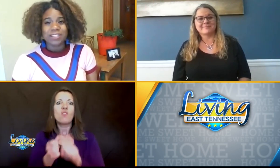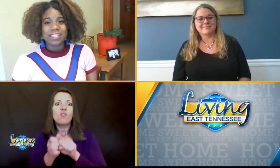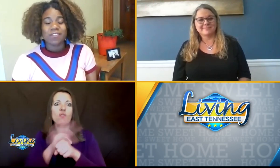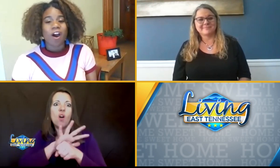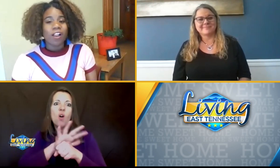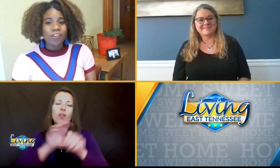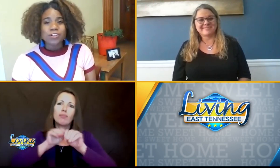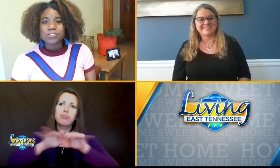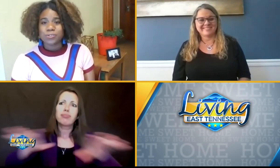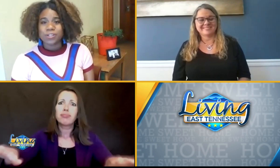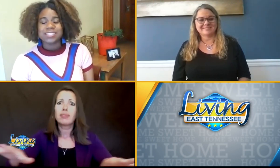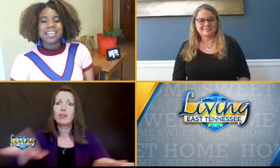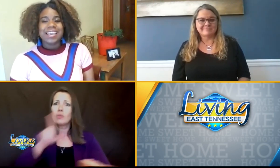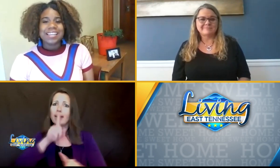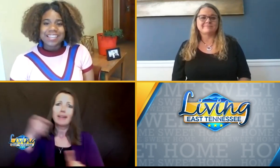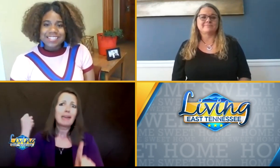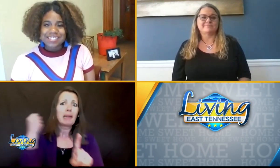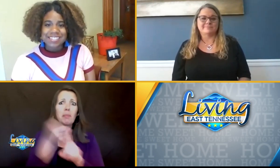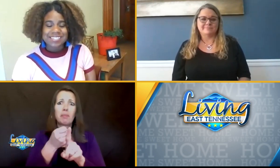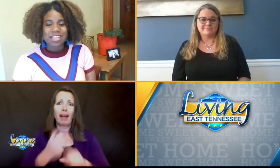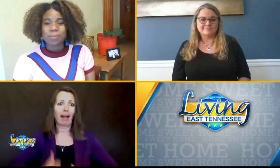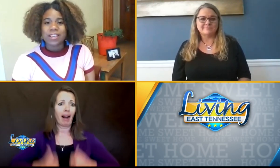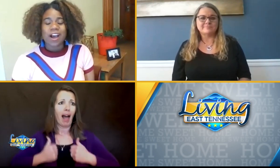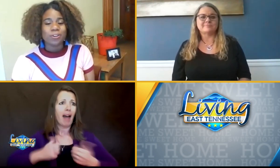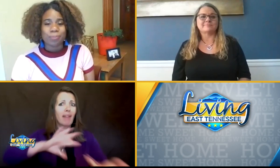TODAY, SHE HAS A LESSON ON SIGN